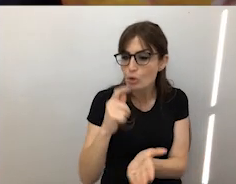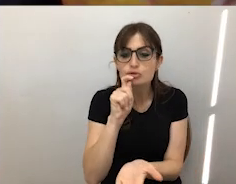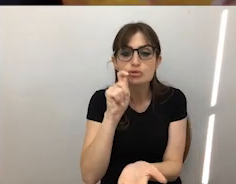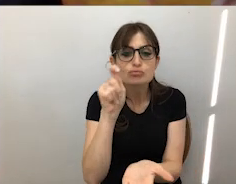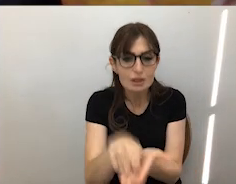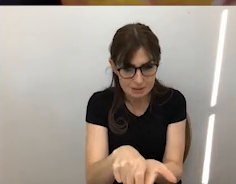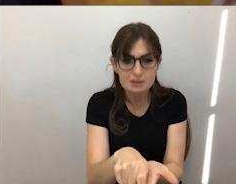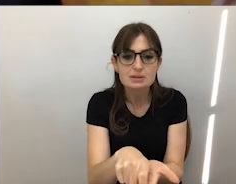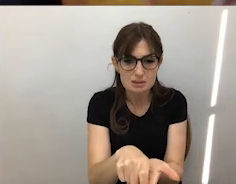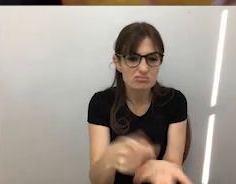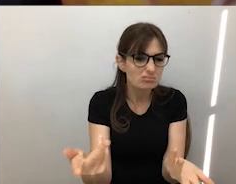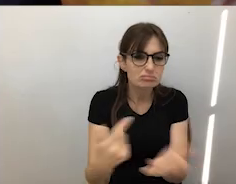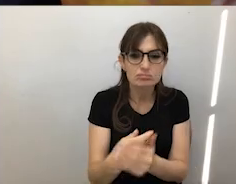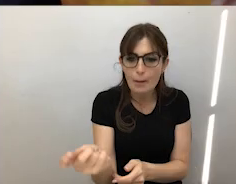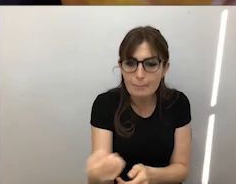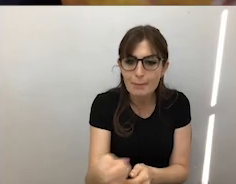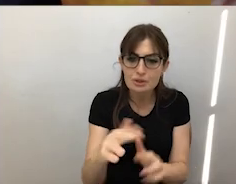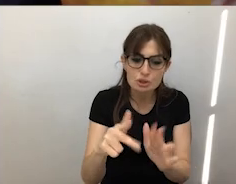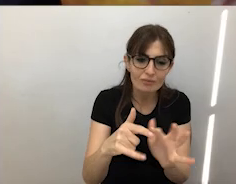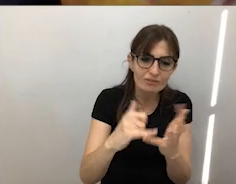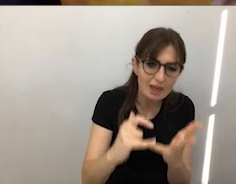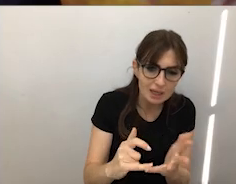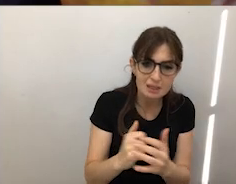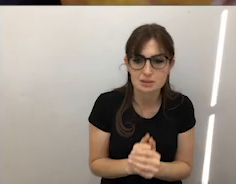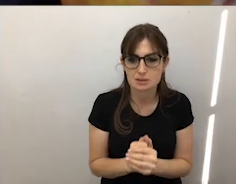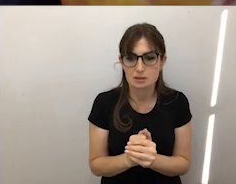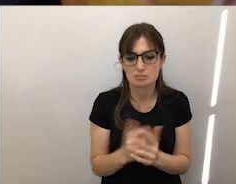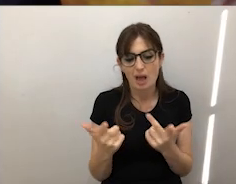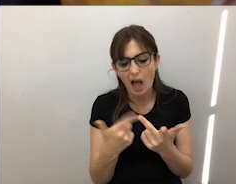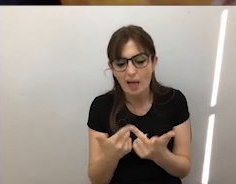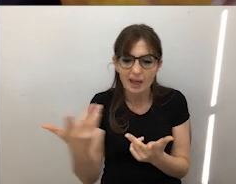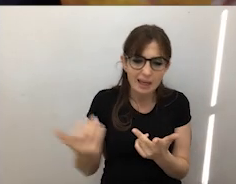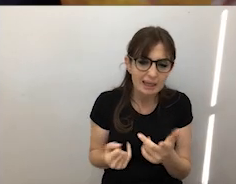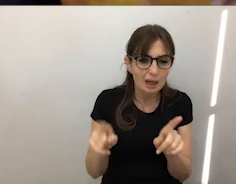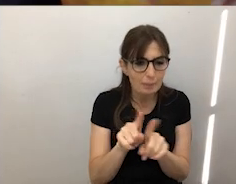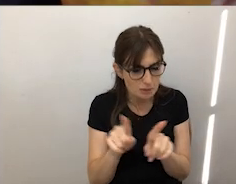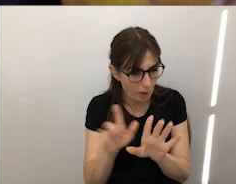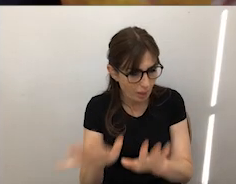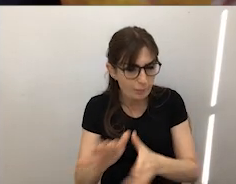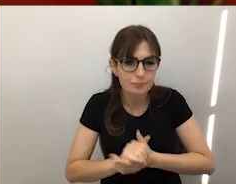corporate sponsorships, donations, membership fees, and interest in other income from investments